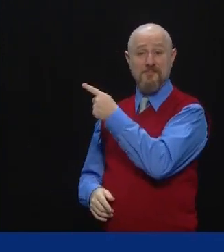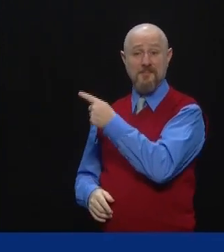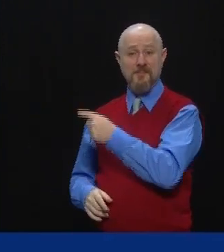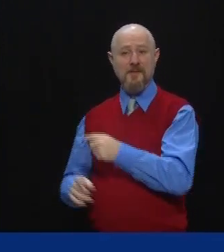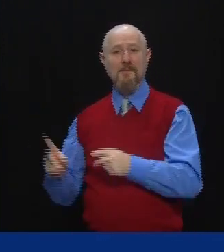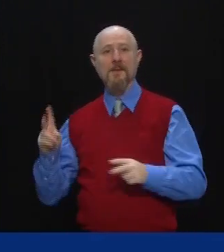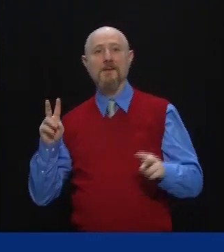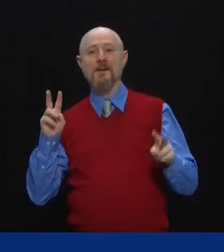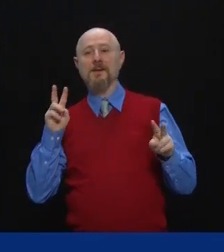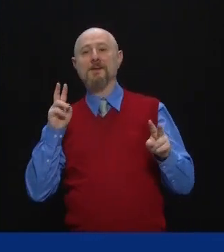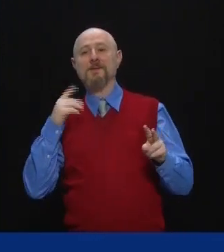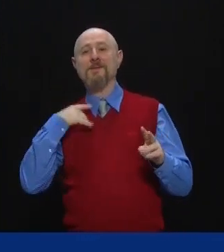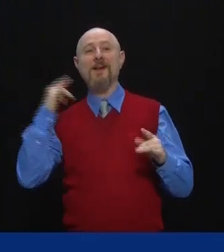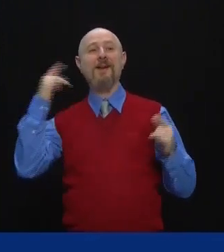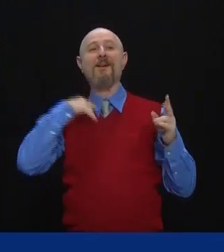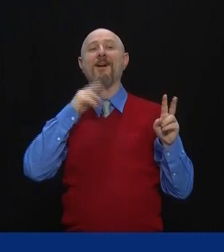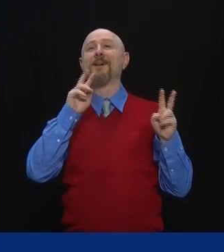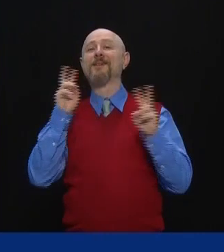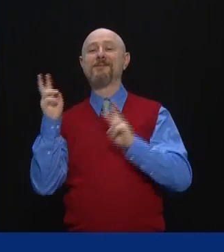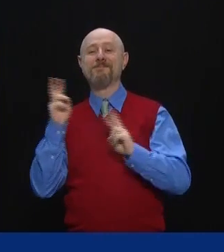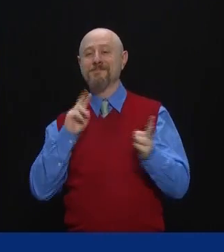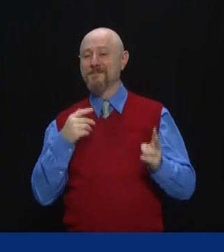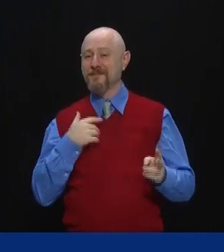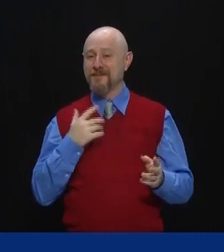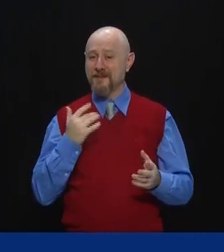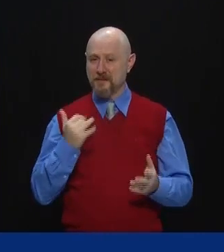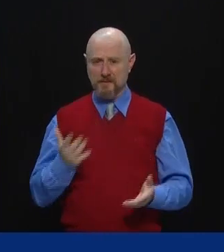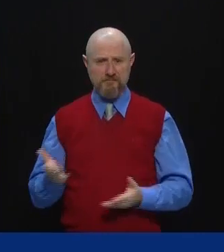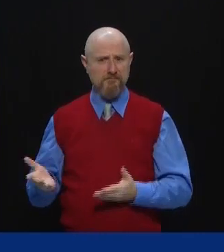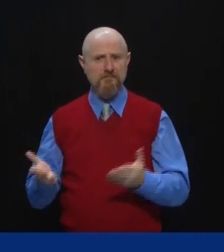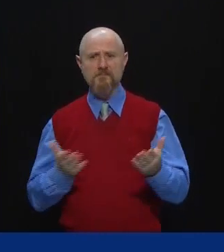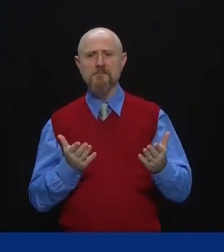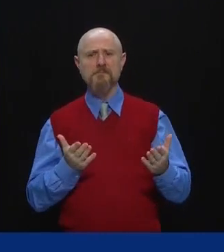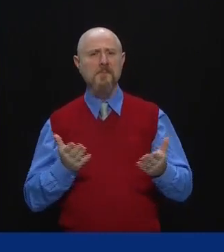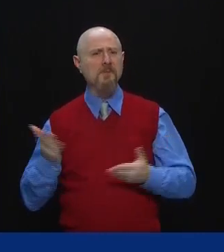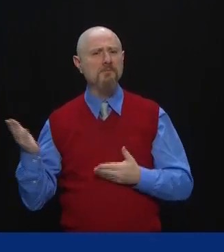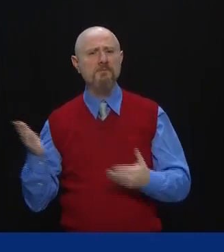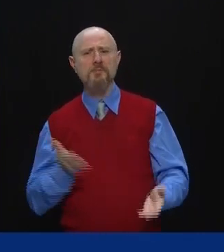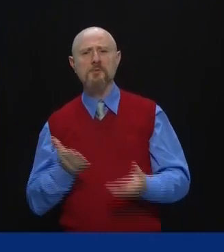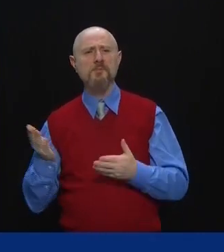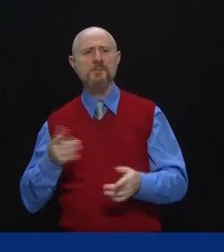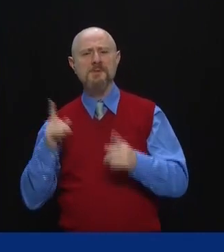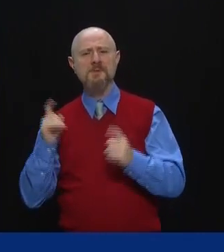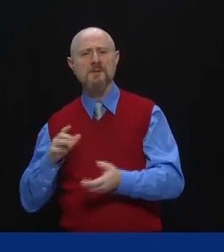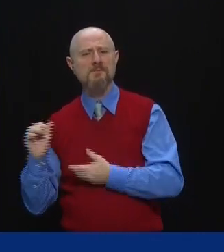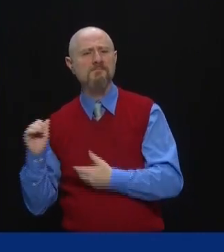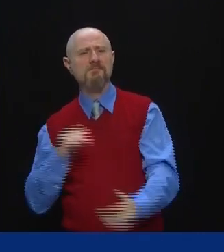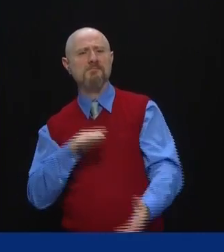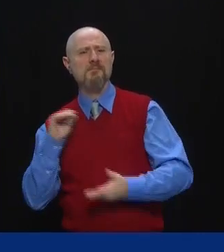YOU SEE THE AIRPLANES. THE PLANES WE'VE BEEN WAITING LOOK ABOVE AND SAY, ARE THE PLANES COMING? ARE THE PLANES COMING?